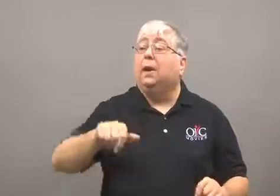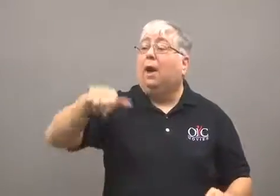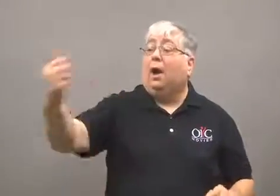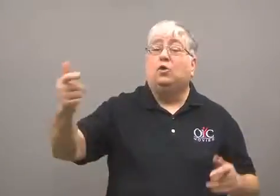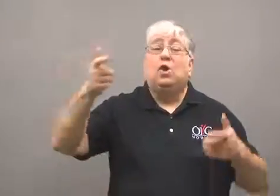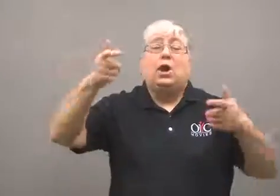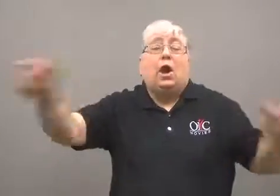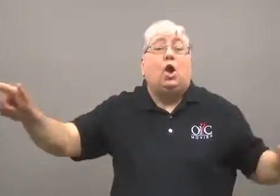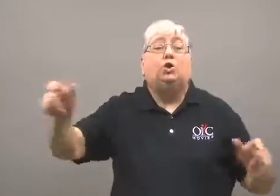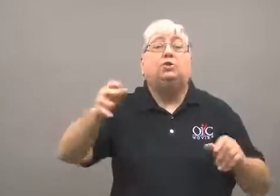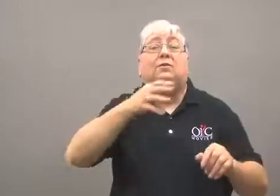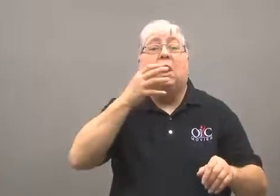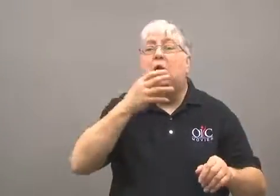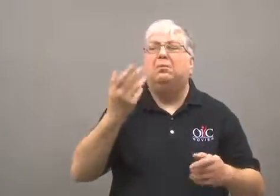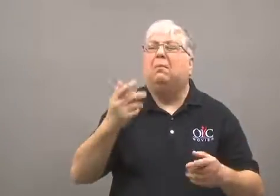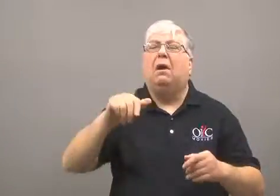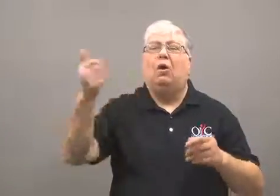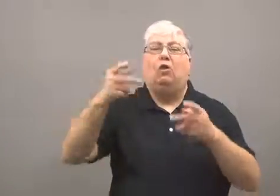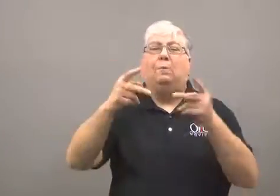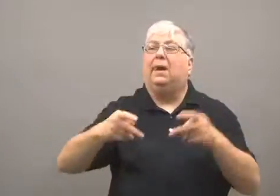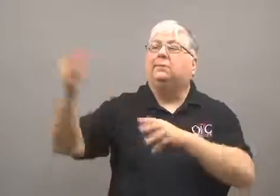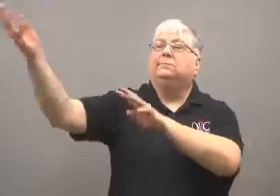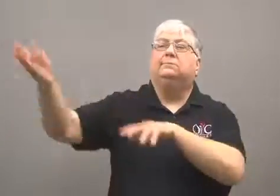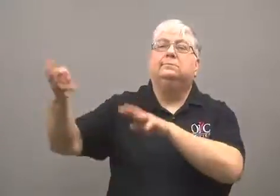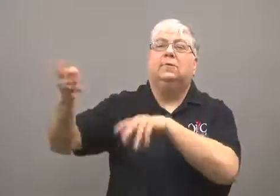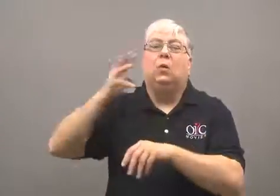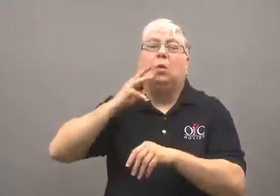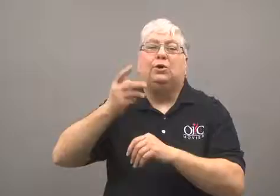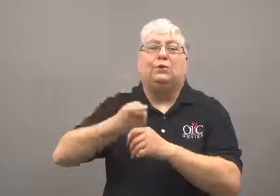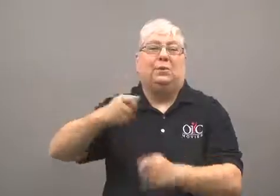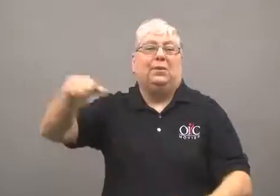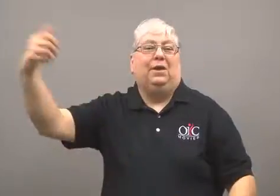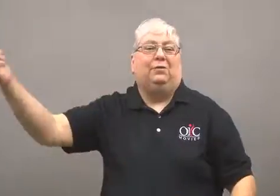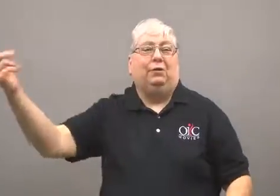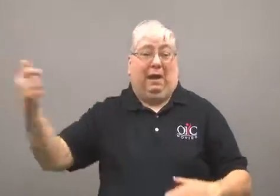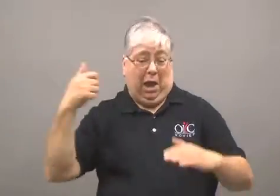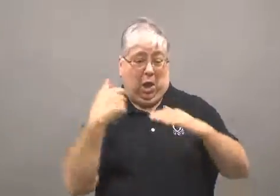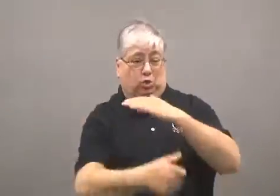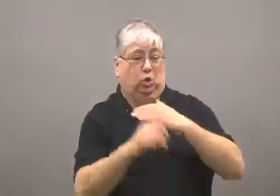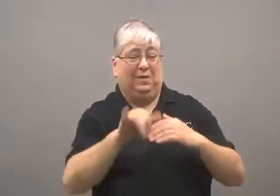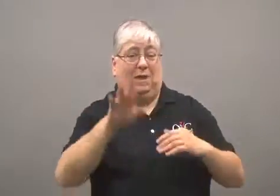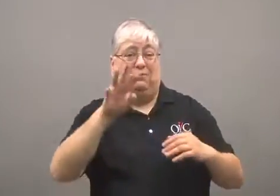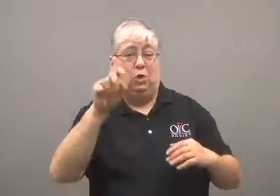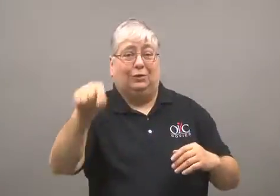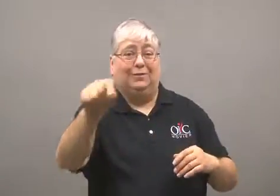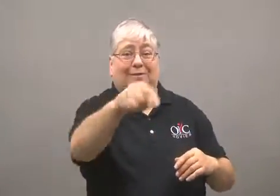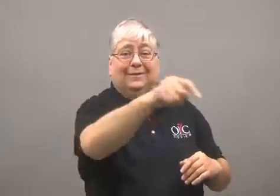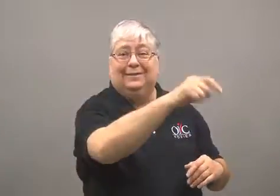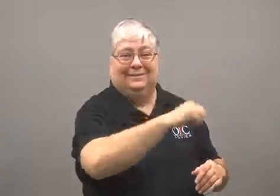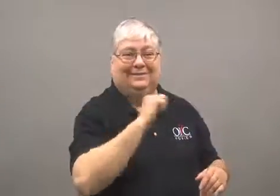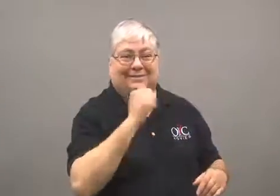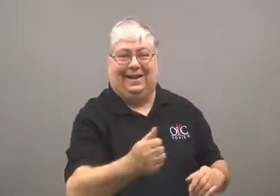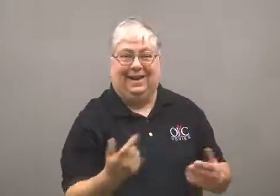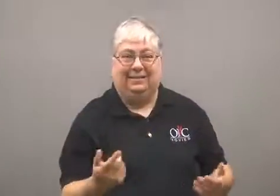Large farms don't get water from the agencies, they get it elsewhere.